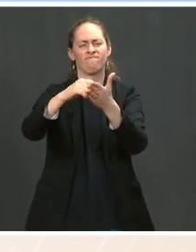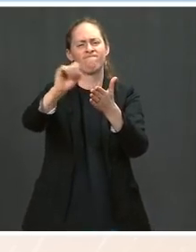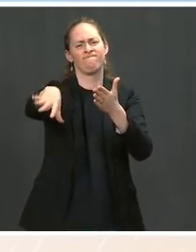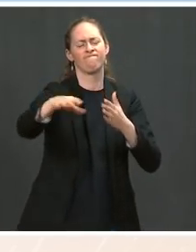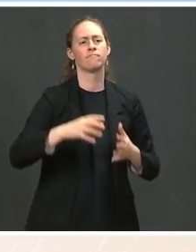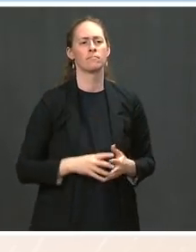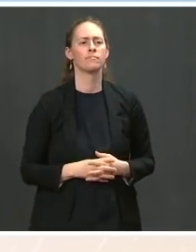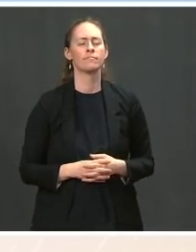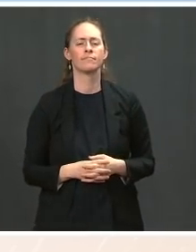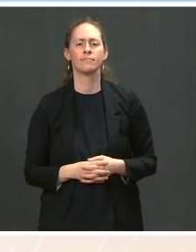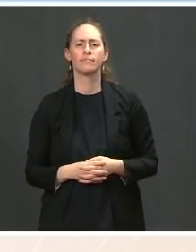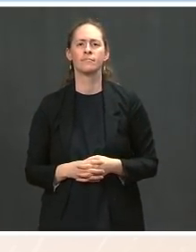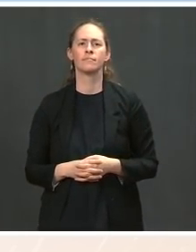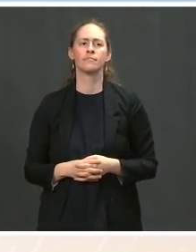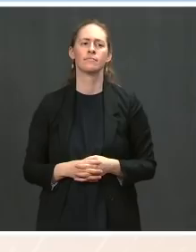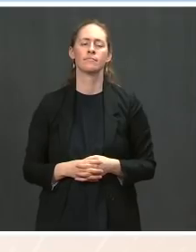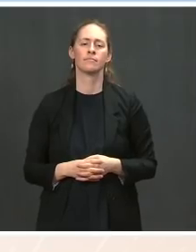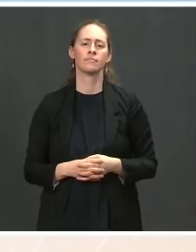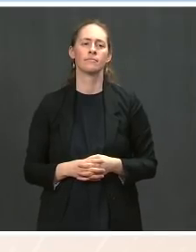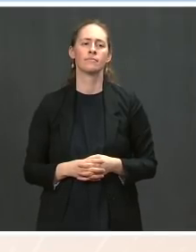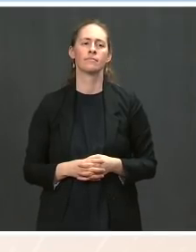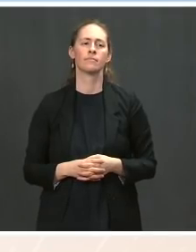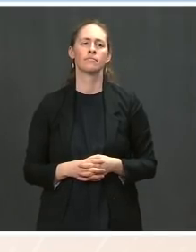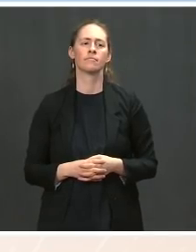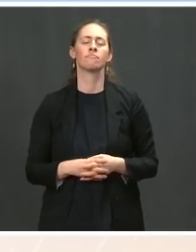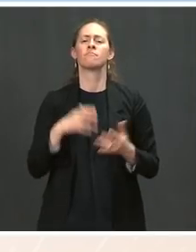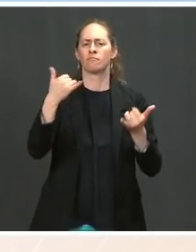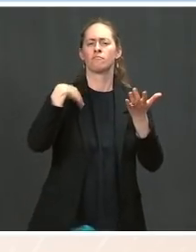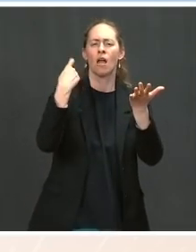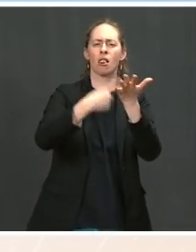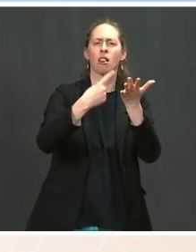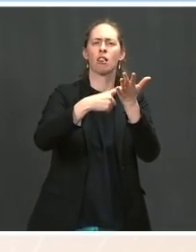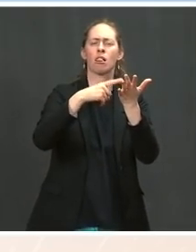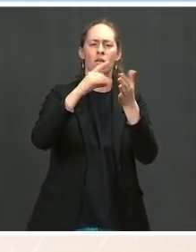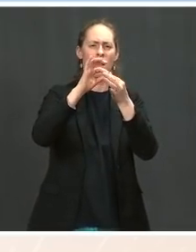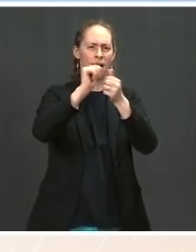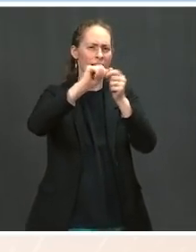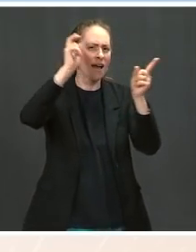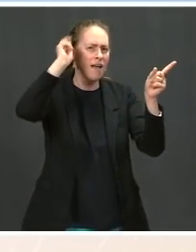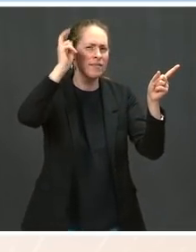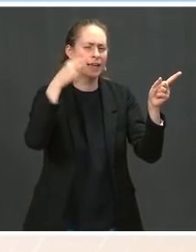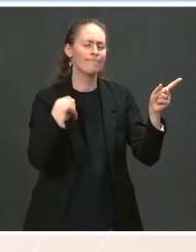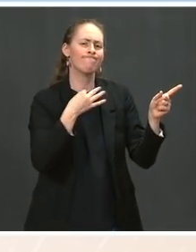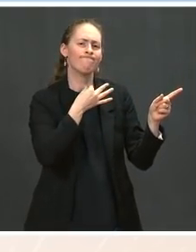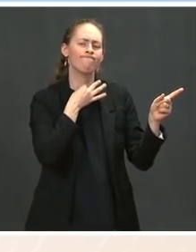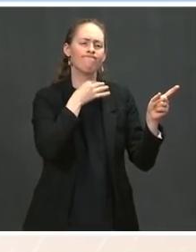Back on Afghanistan: Diplomatically -- since that seems to be the solution that the President is going to lay out --